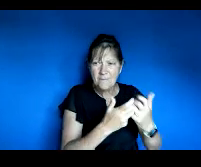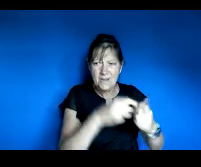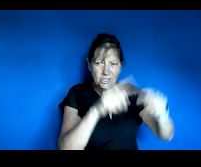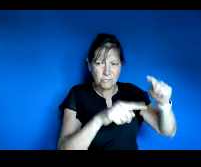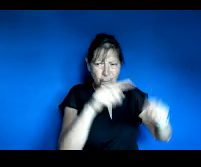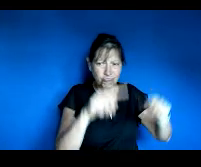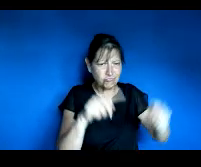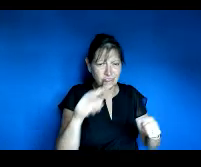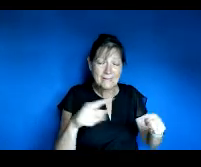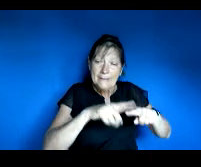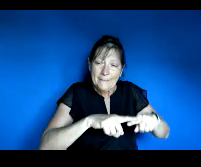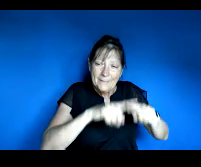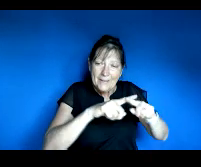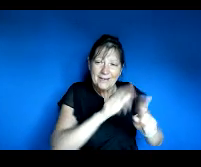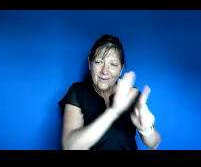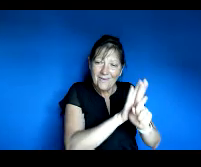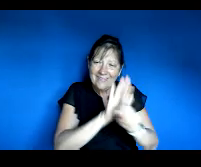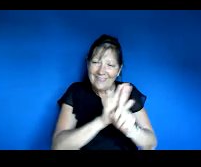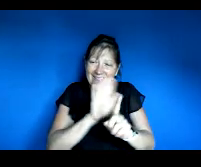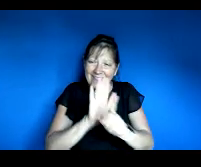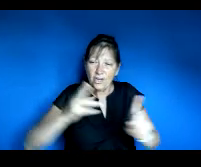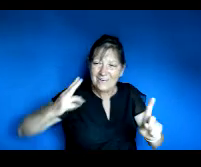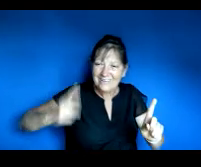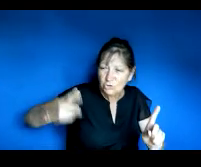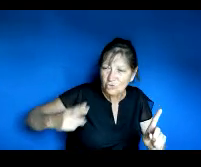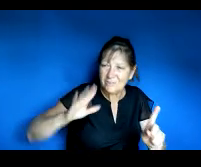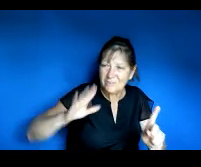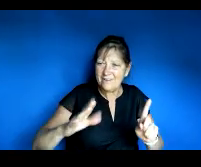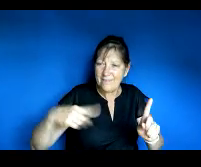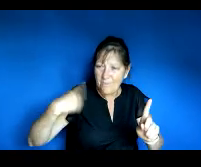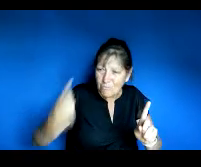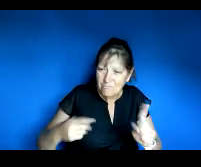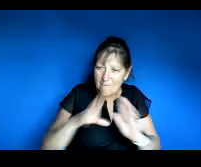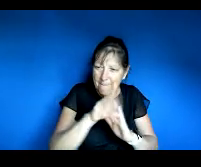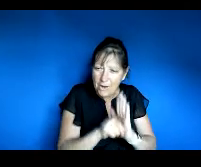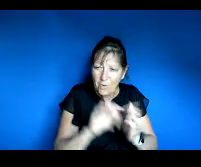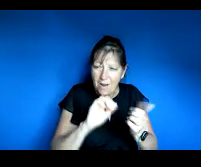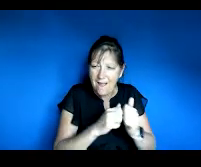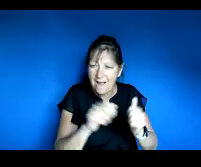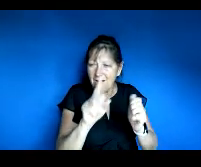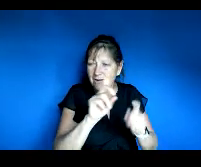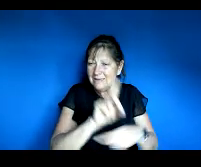depending on kind of what their history is and how that disability shows up for them. And so it's not, you know,